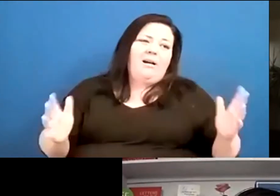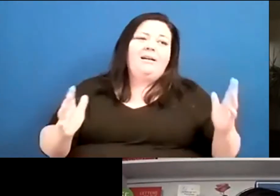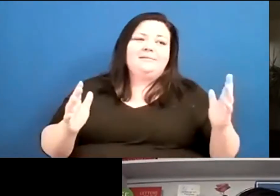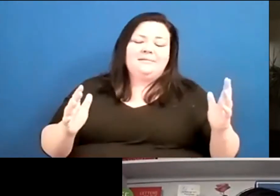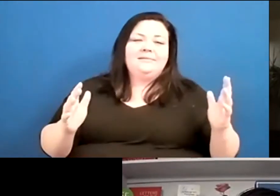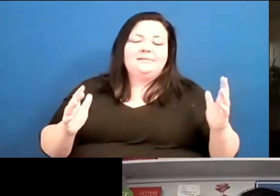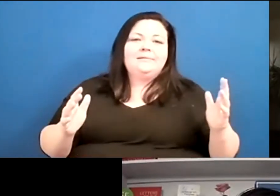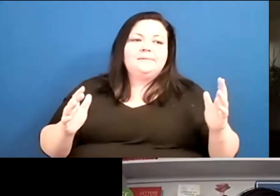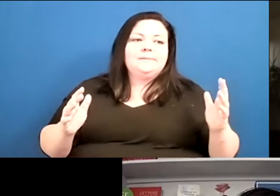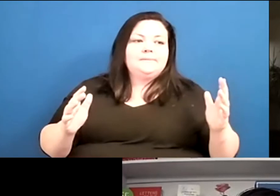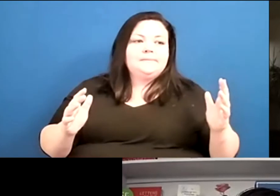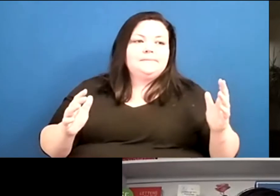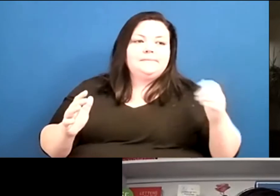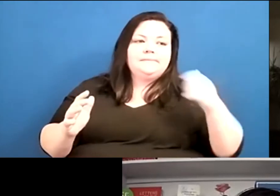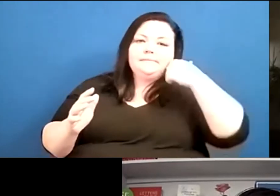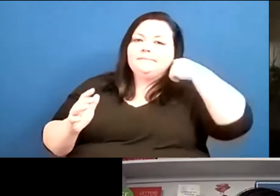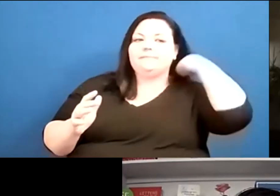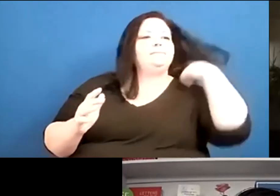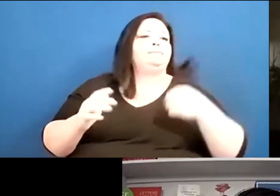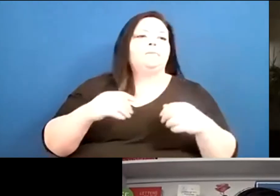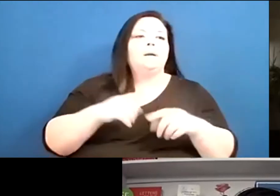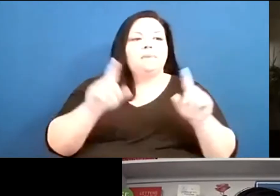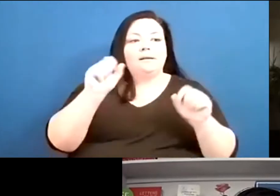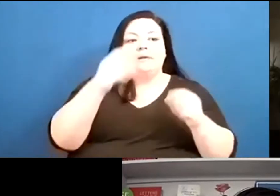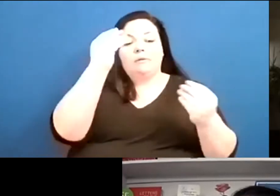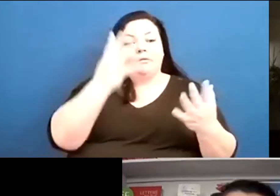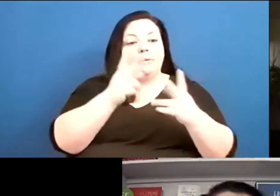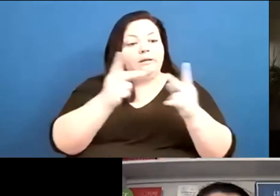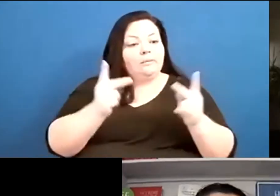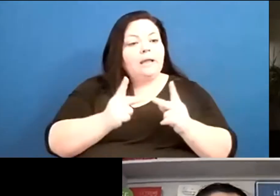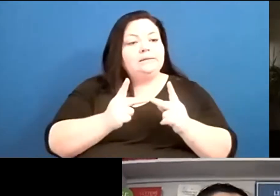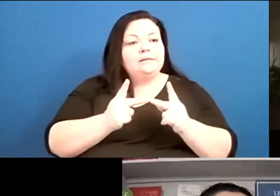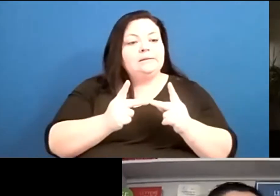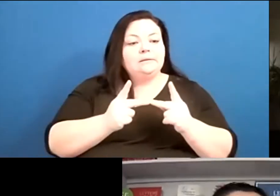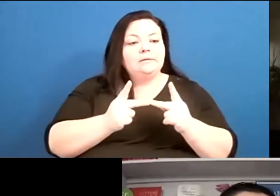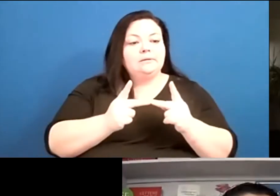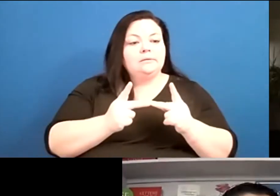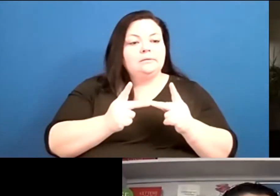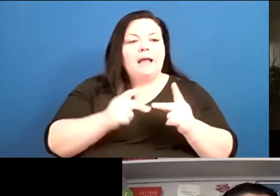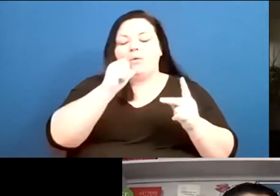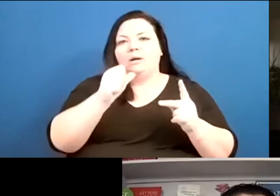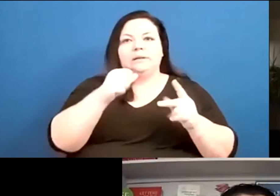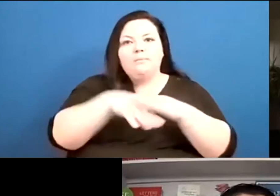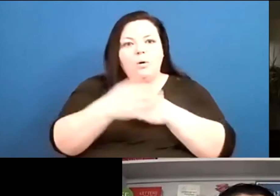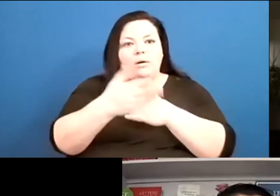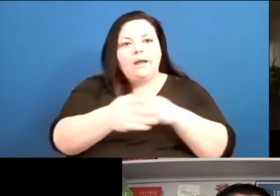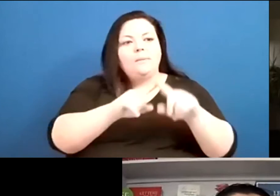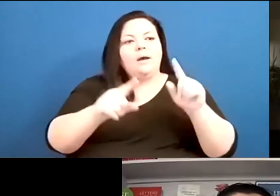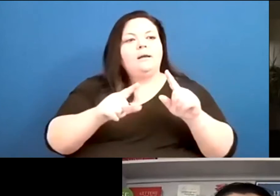uh, yeah, it was an informative place I grew, I live, I was not born there, but I lived in Fort Smith and then moved to Little Rock at a